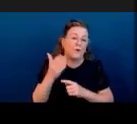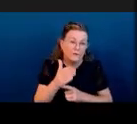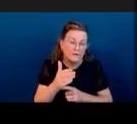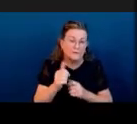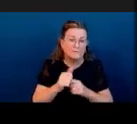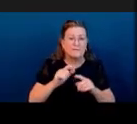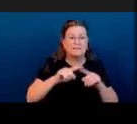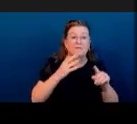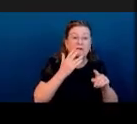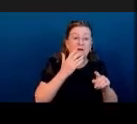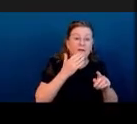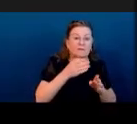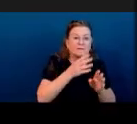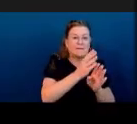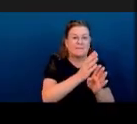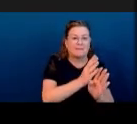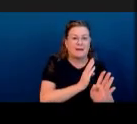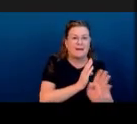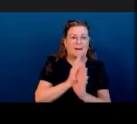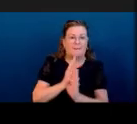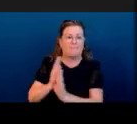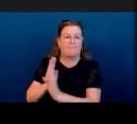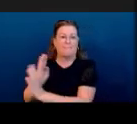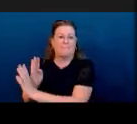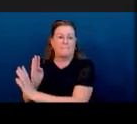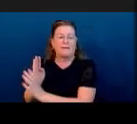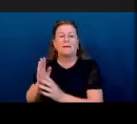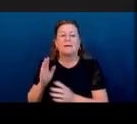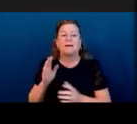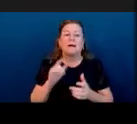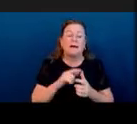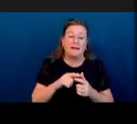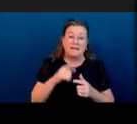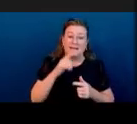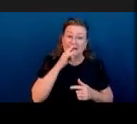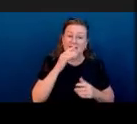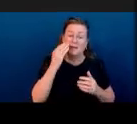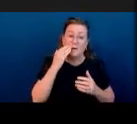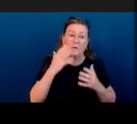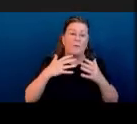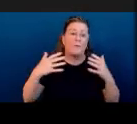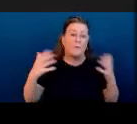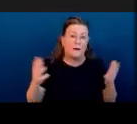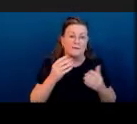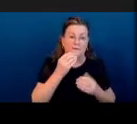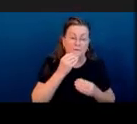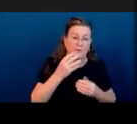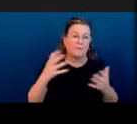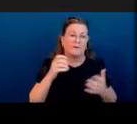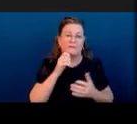food up, and I will tell you kids know what's food and what's not food, and when they're ready, they will put it in their